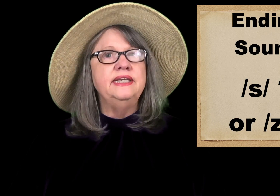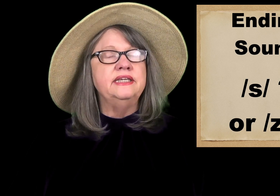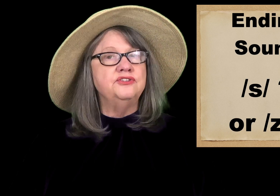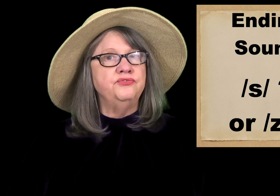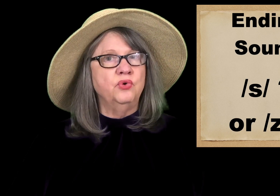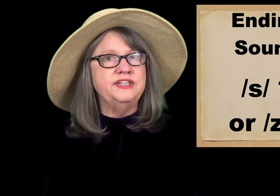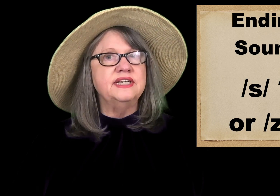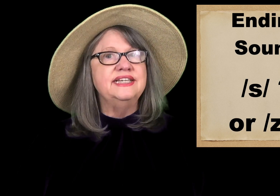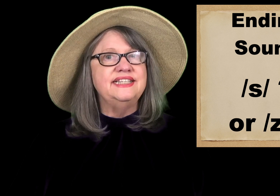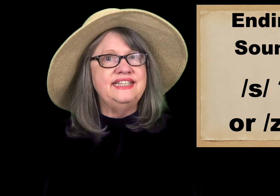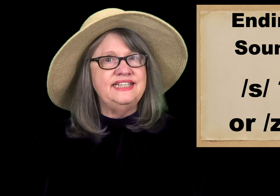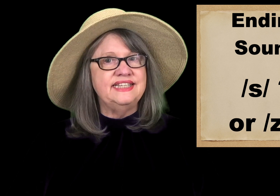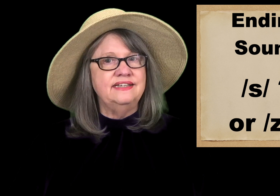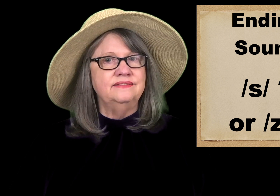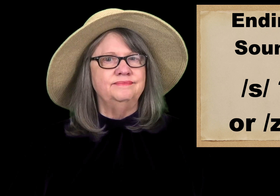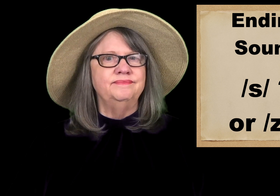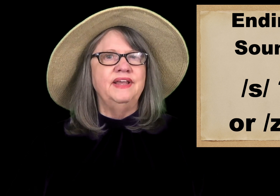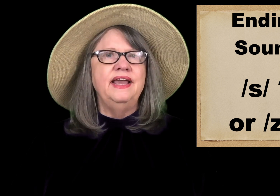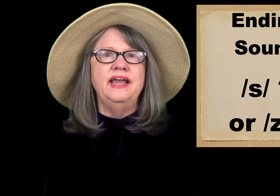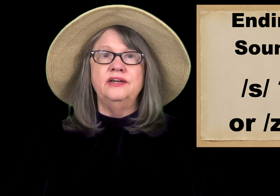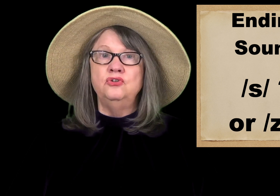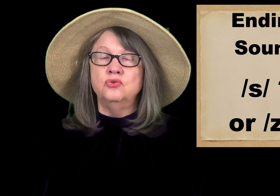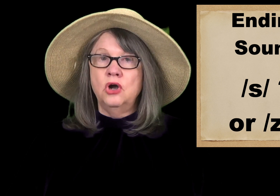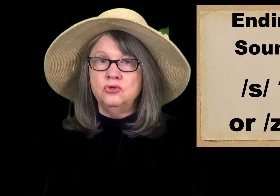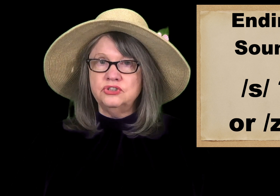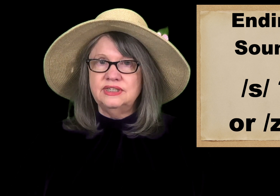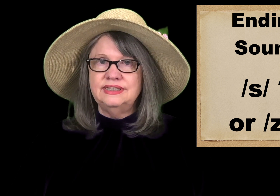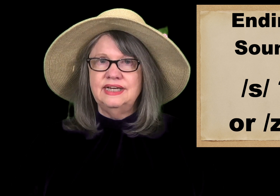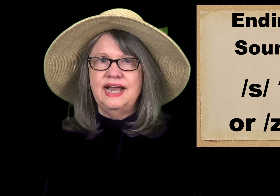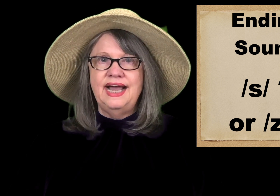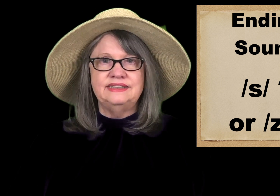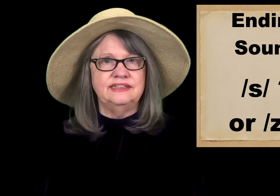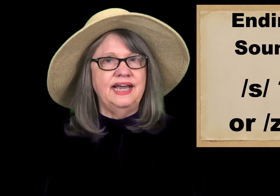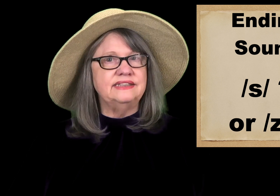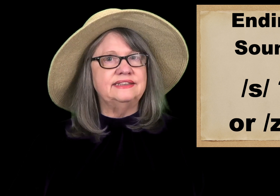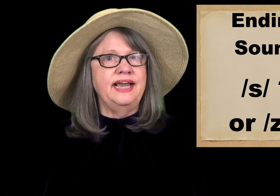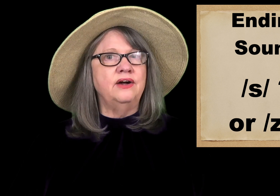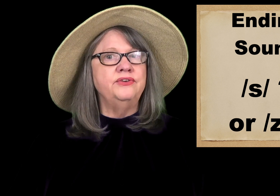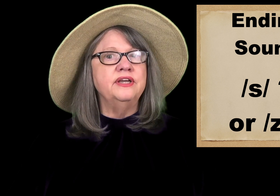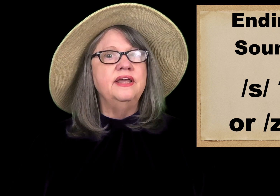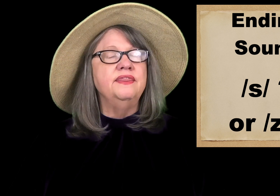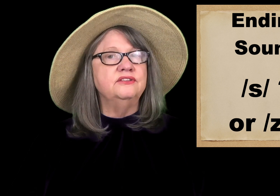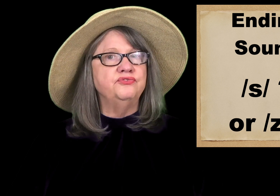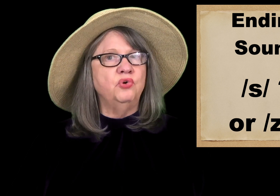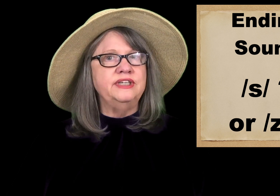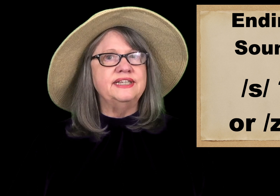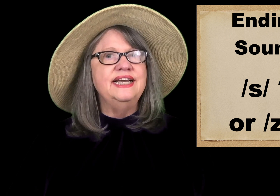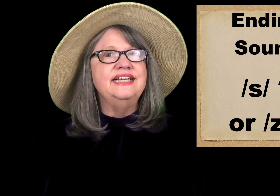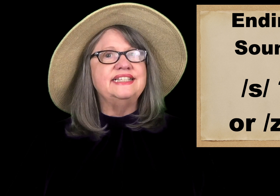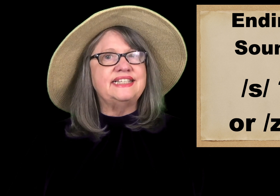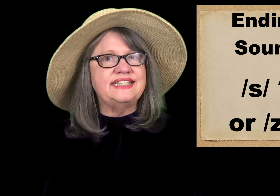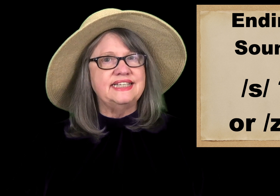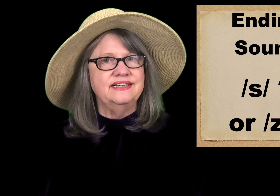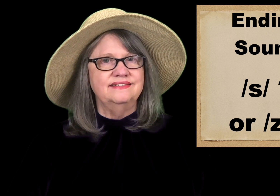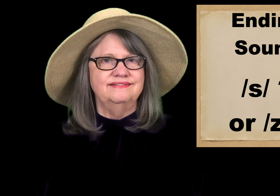is the voiced /z/, and gross has the last sound that's unvoiced /s/.